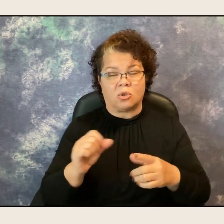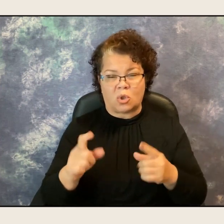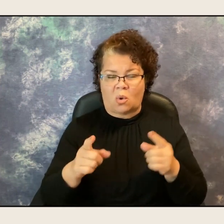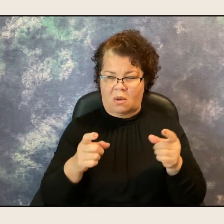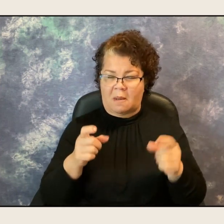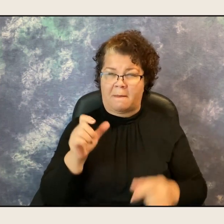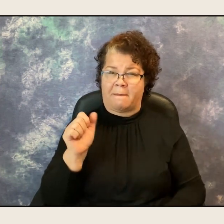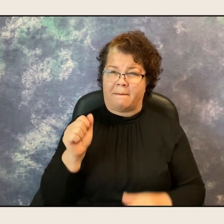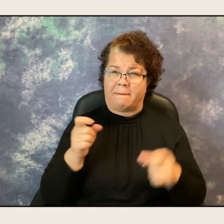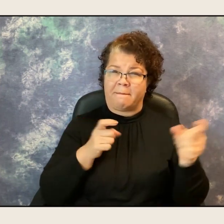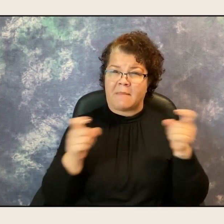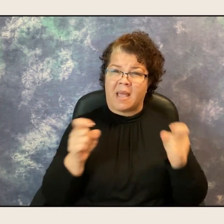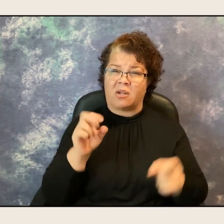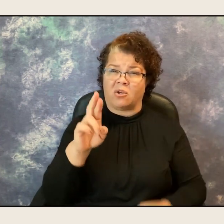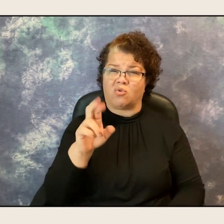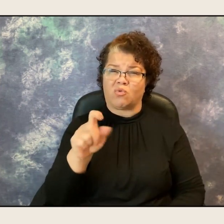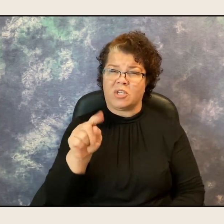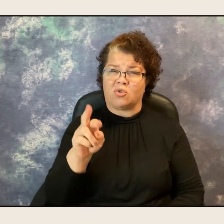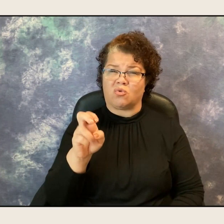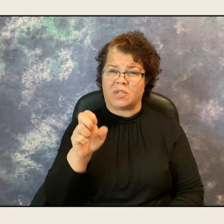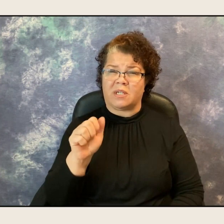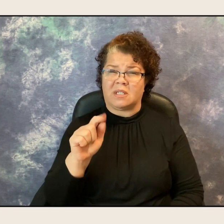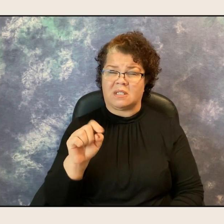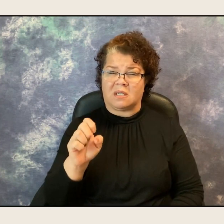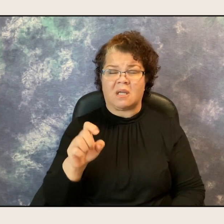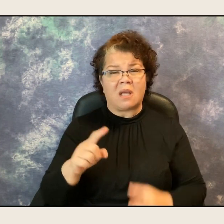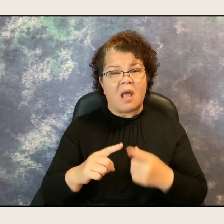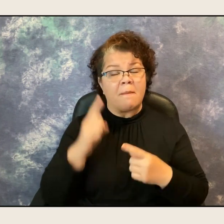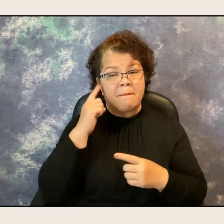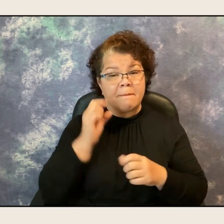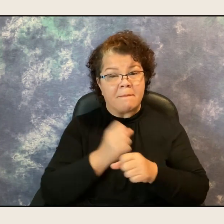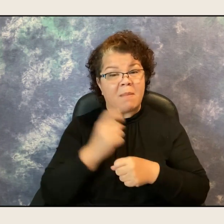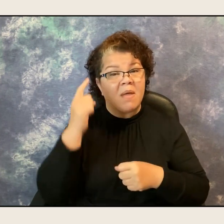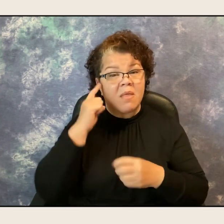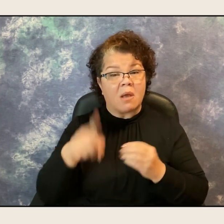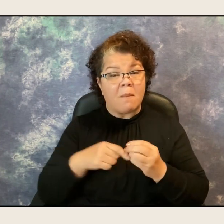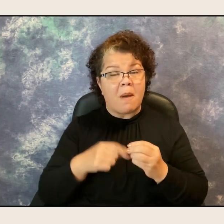made me think of my Black grandmother from Bay St. Louis, Mississippi,